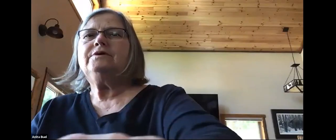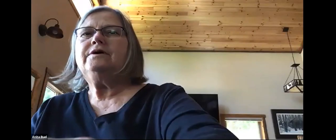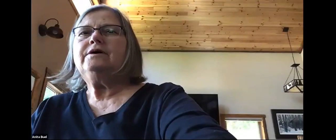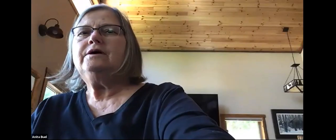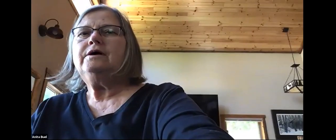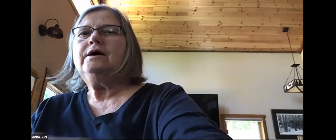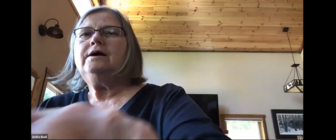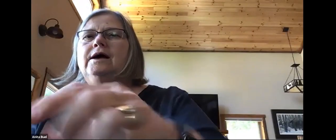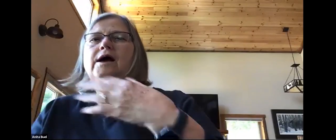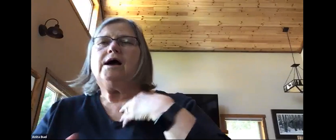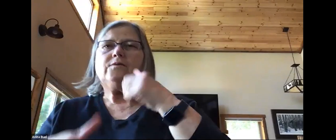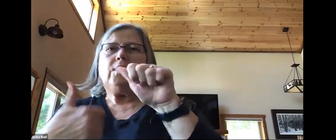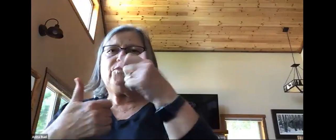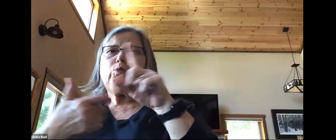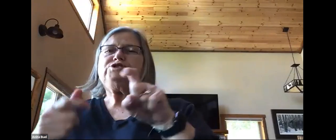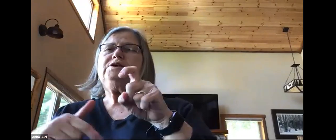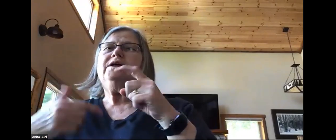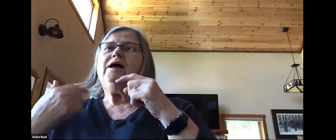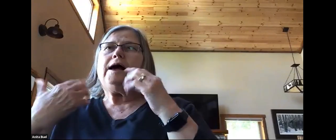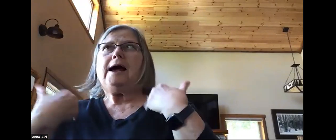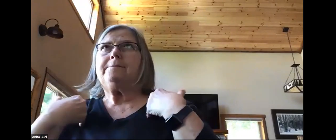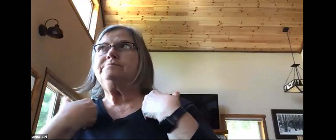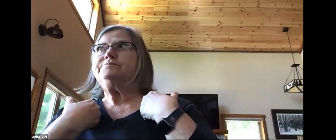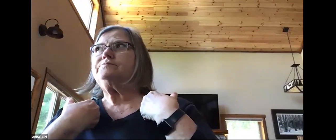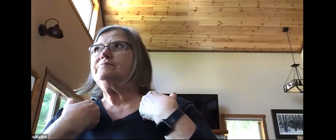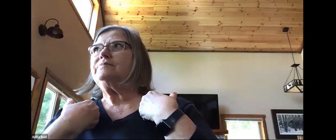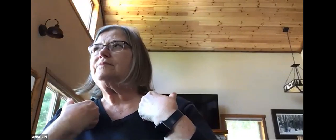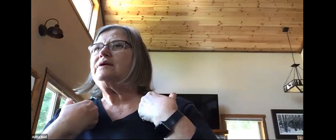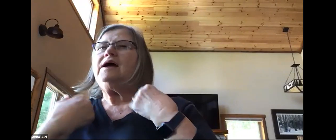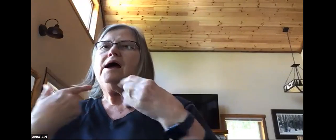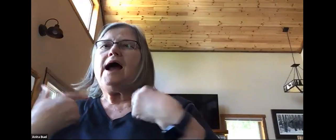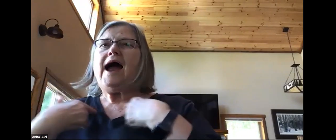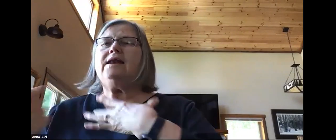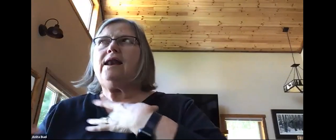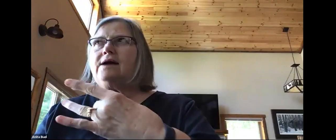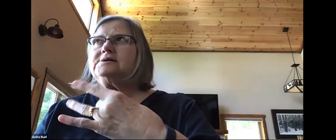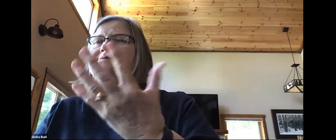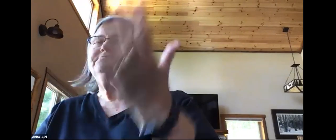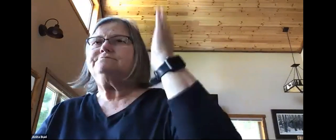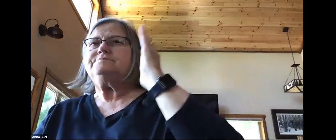This is Anita.